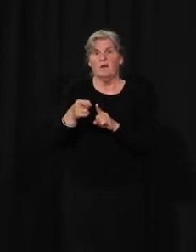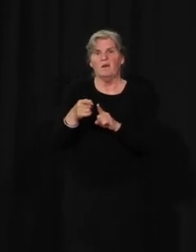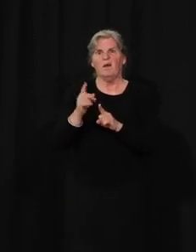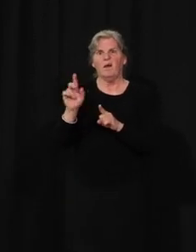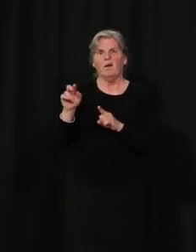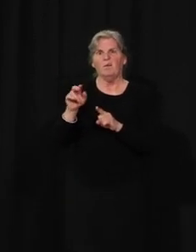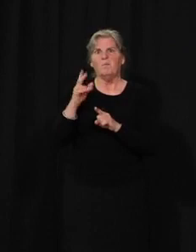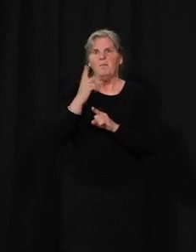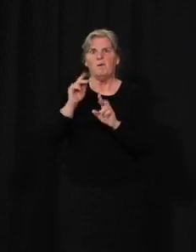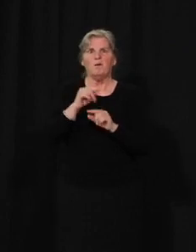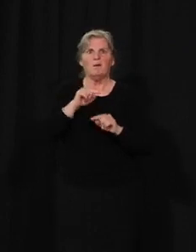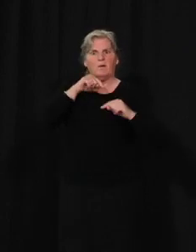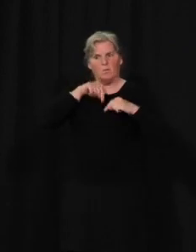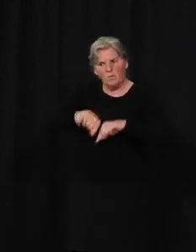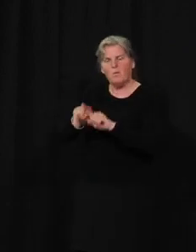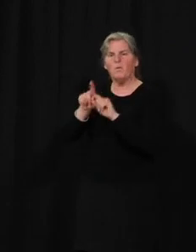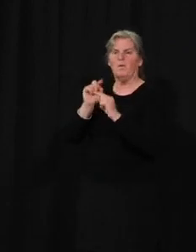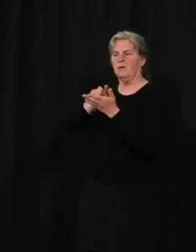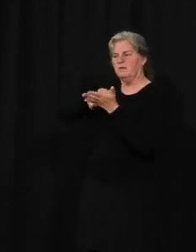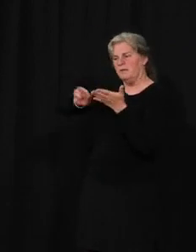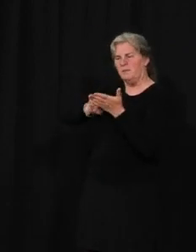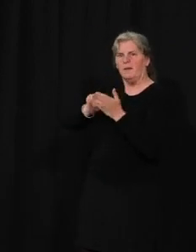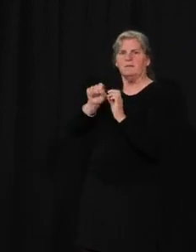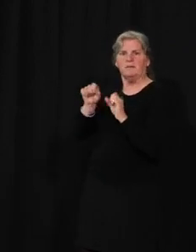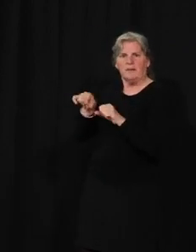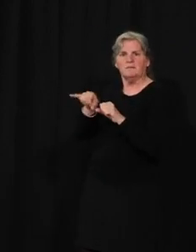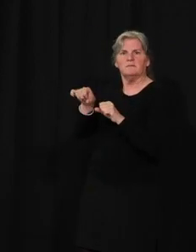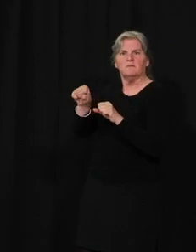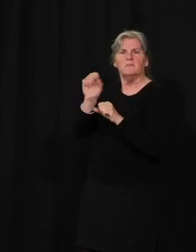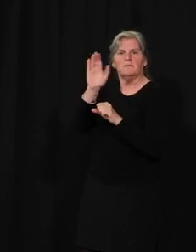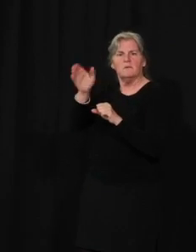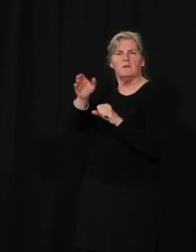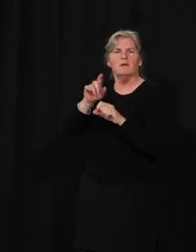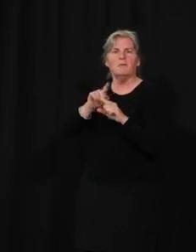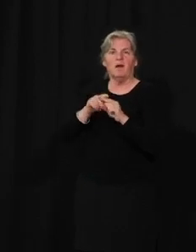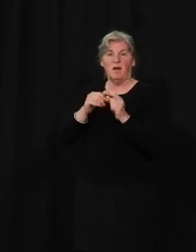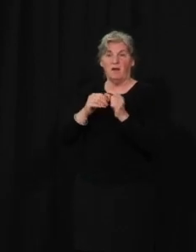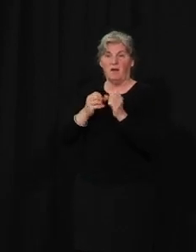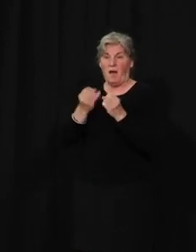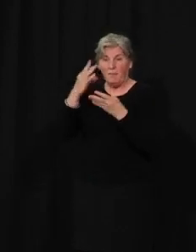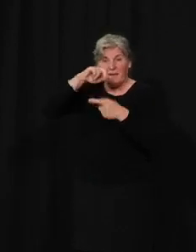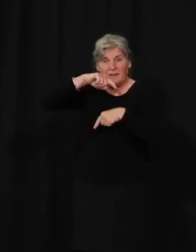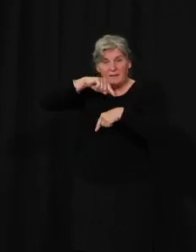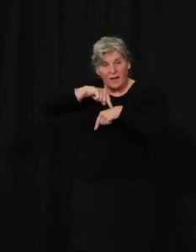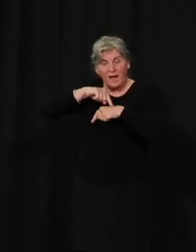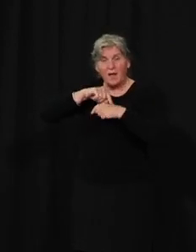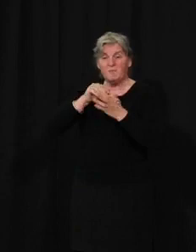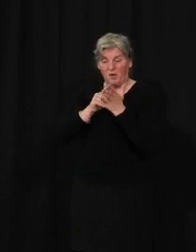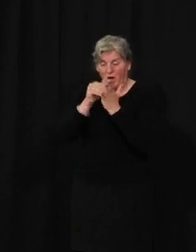inspection but as to what frequency, that is going to be